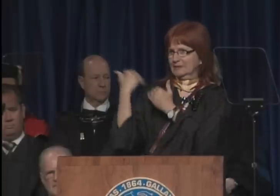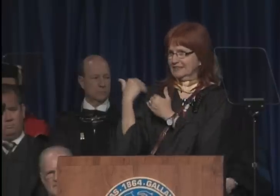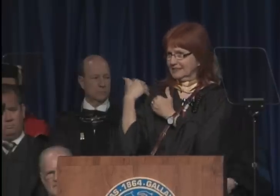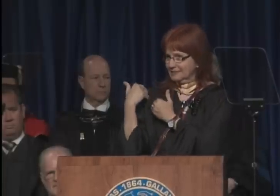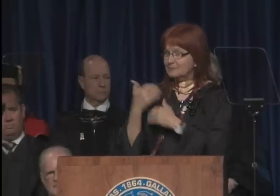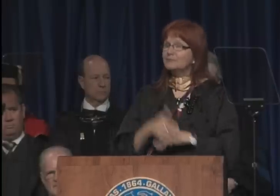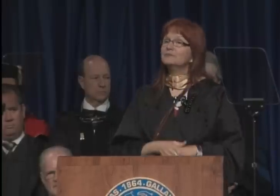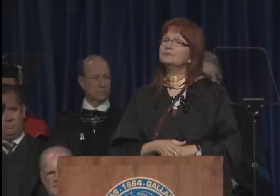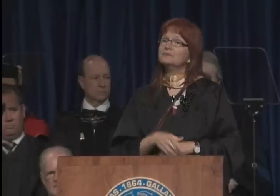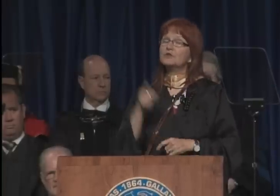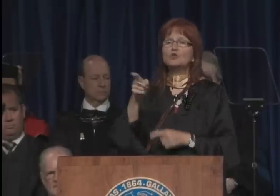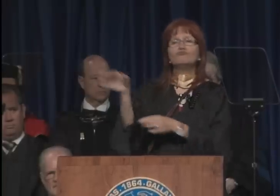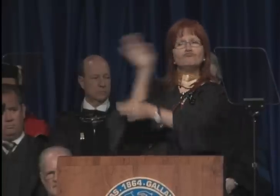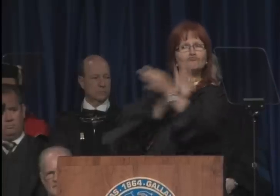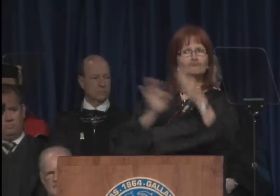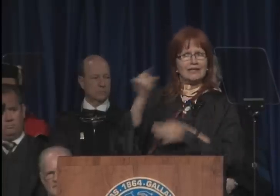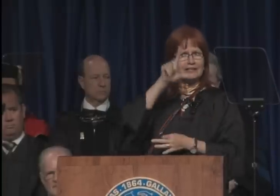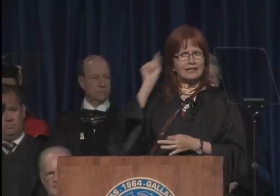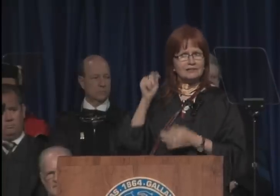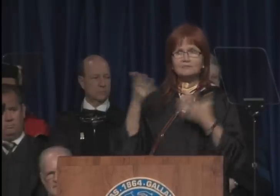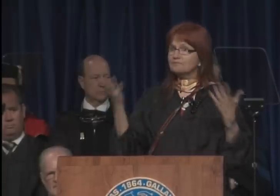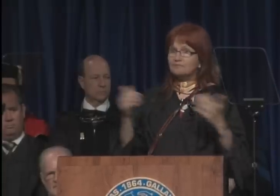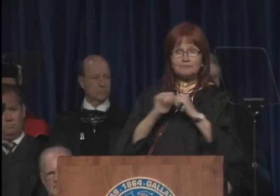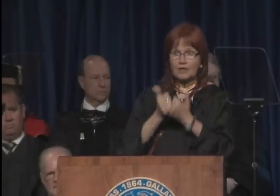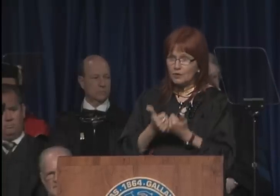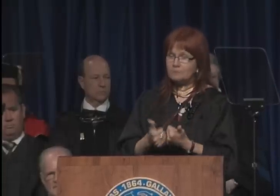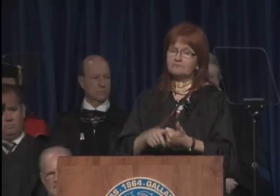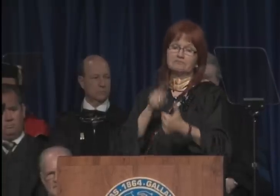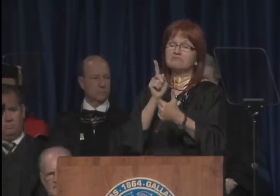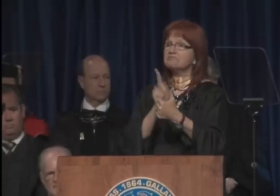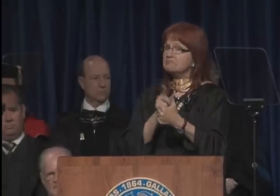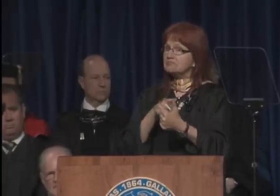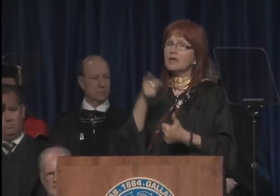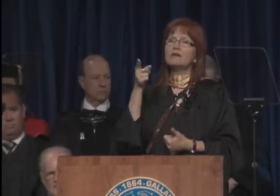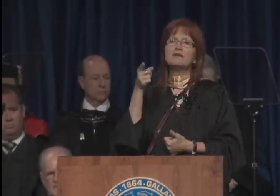It includes joining chapters wherever you go,